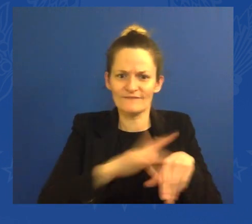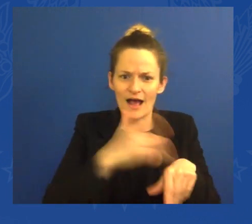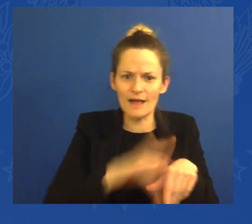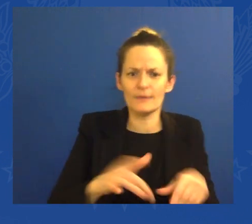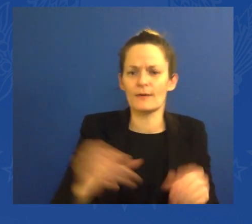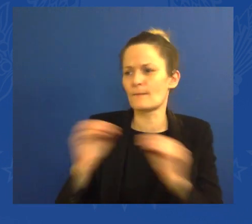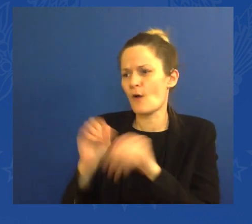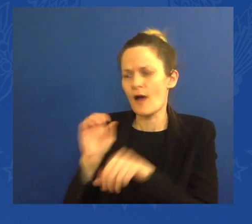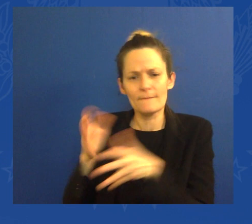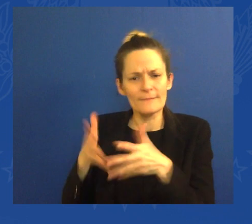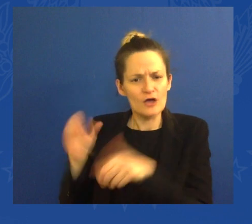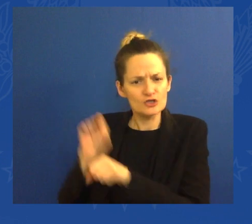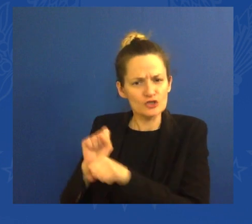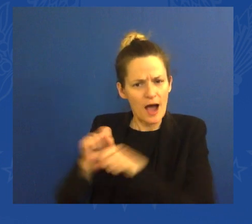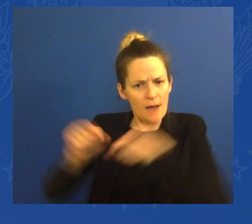let's make it in America again.